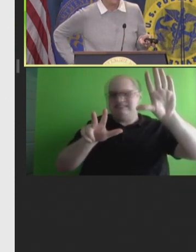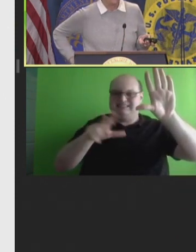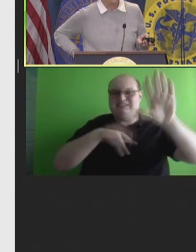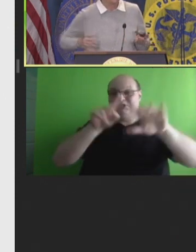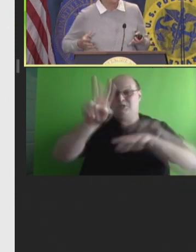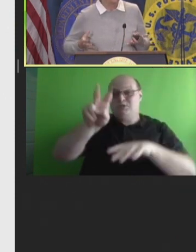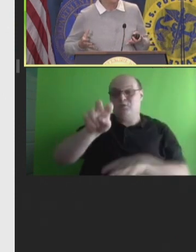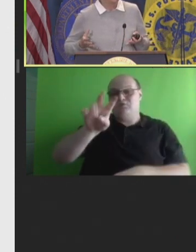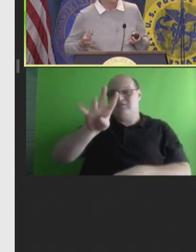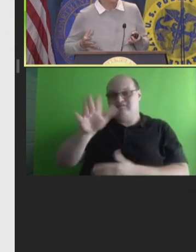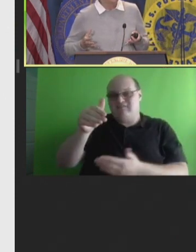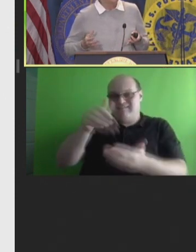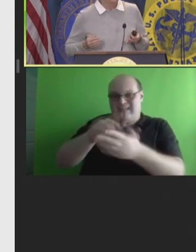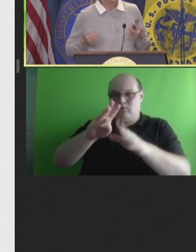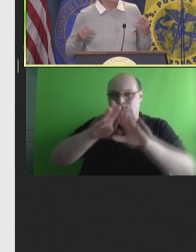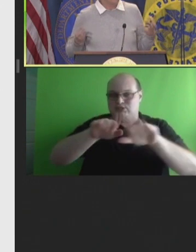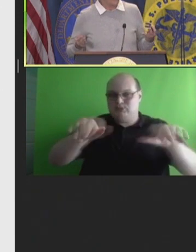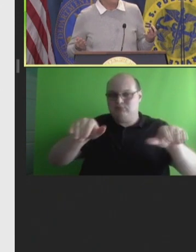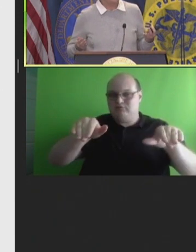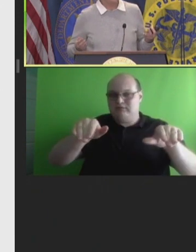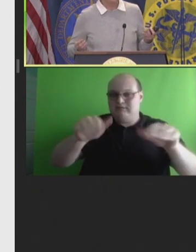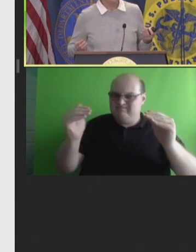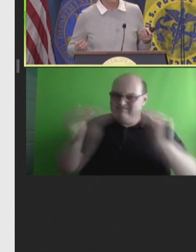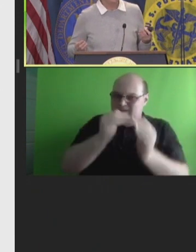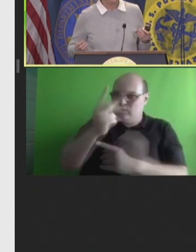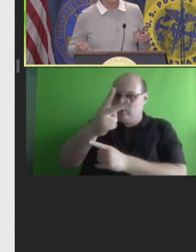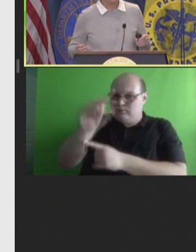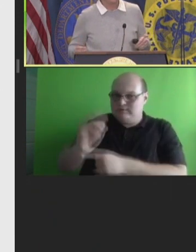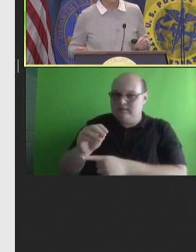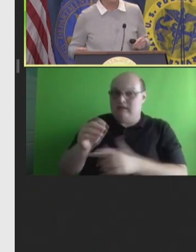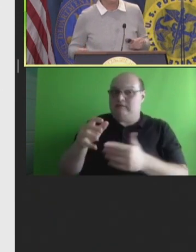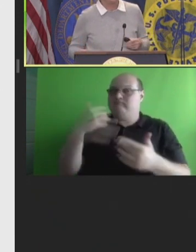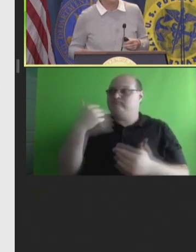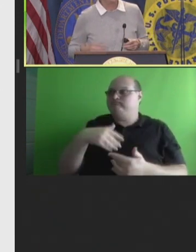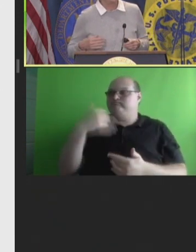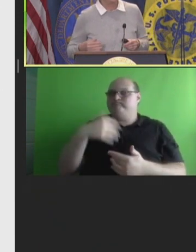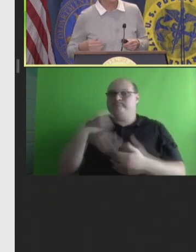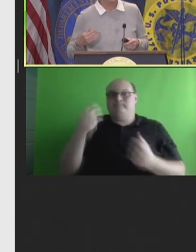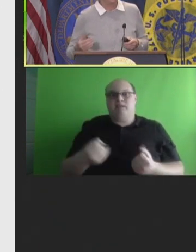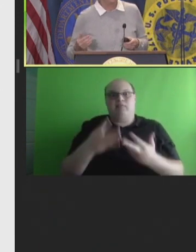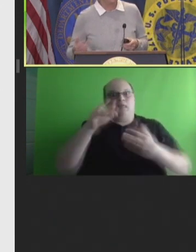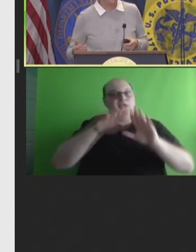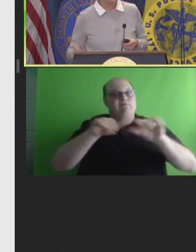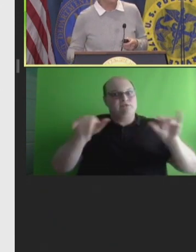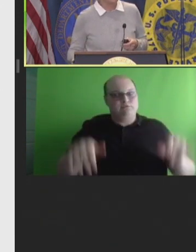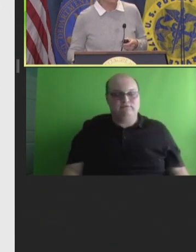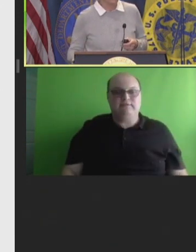children. So, that is significant, and, you know, that's something we really want to address.